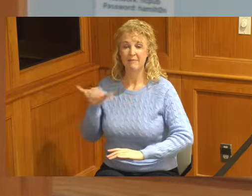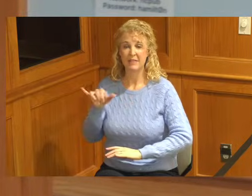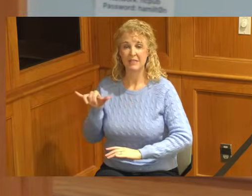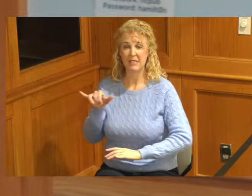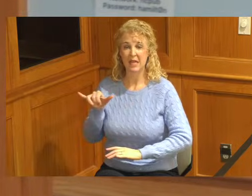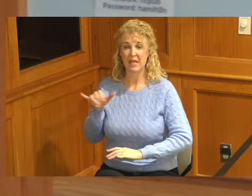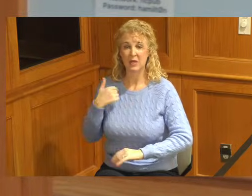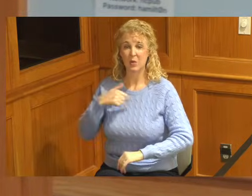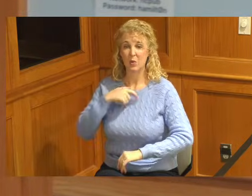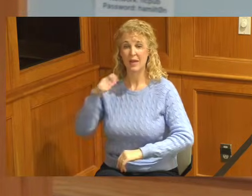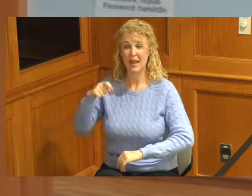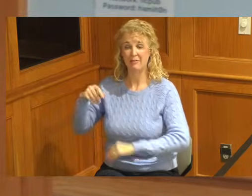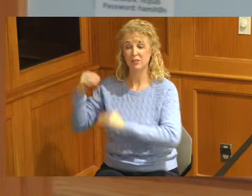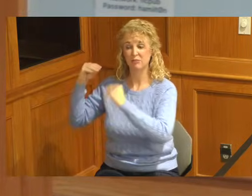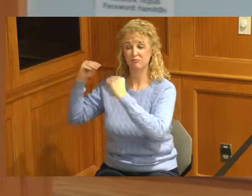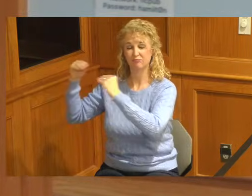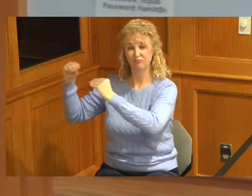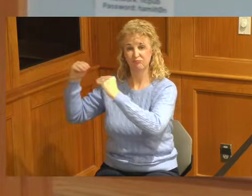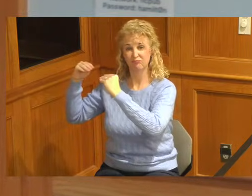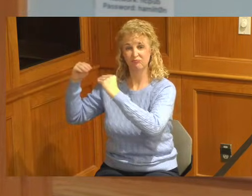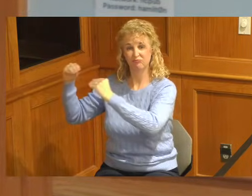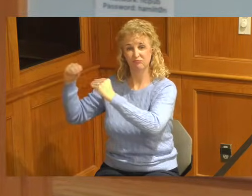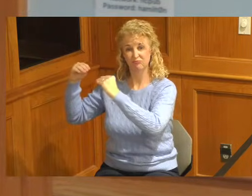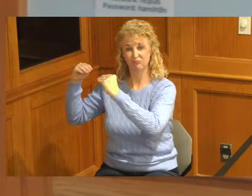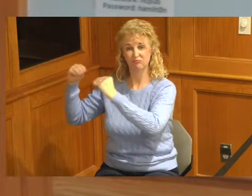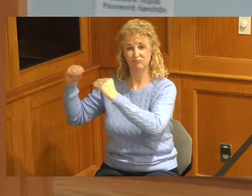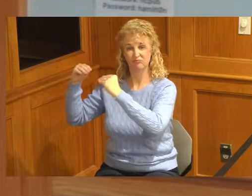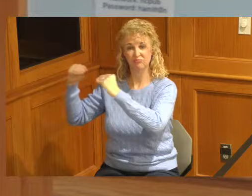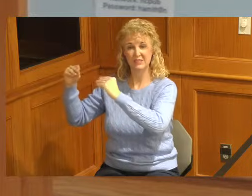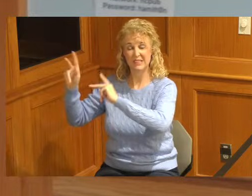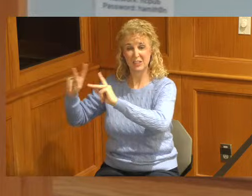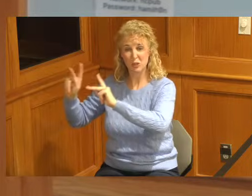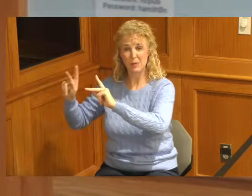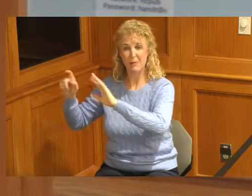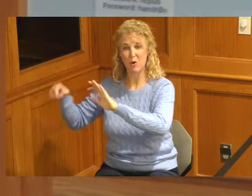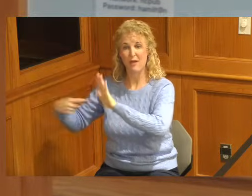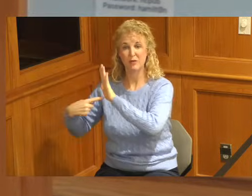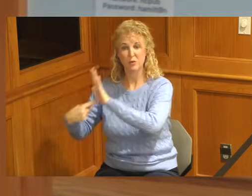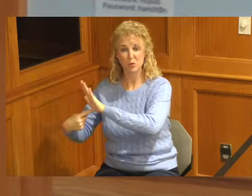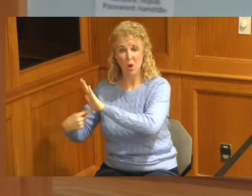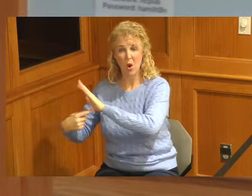sort of like I don't know community engagement around a low-income housing tax credit project